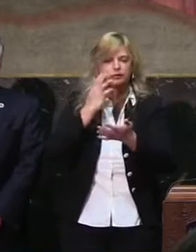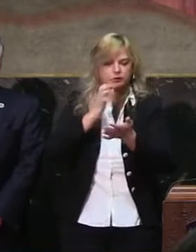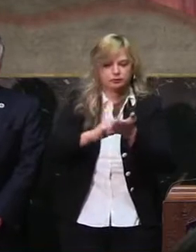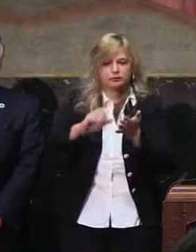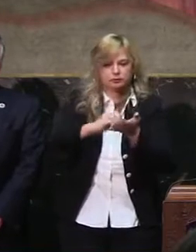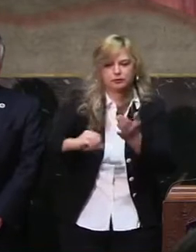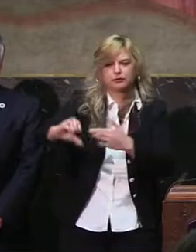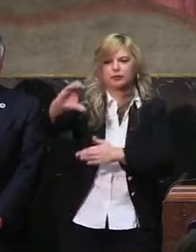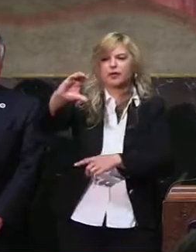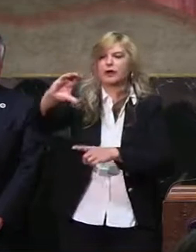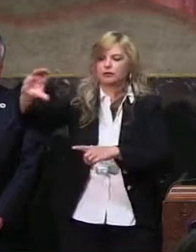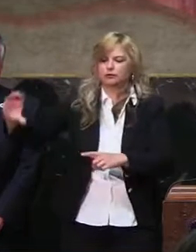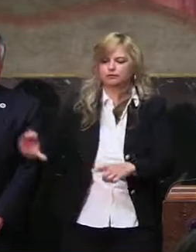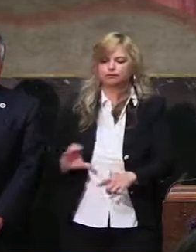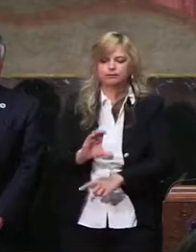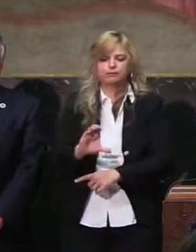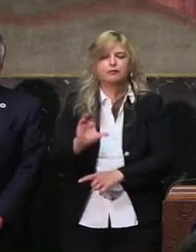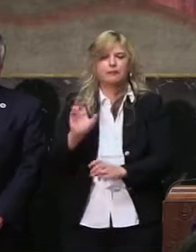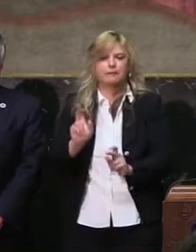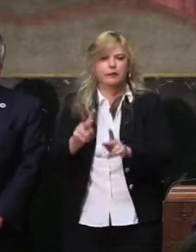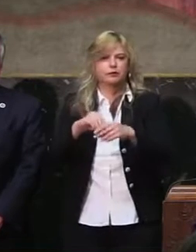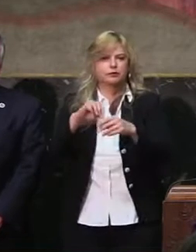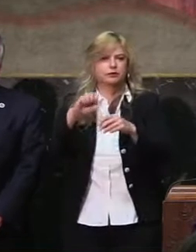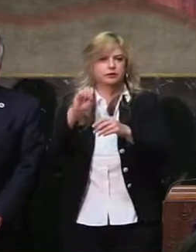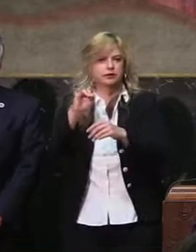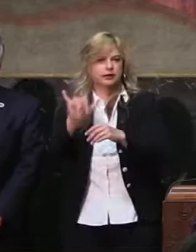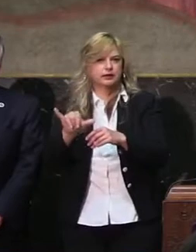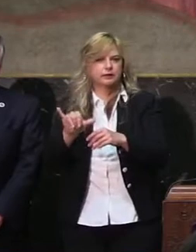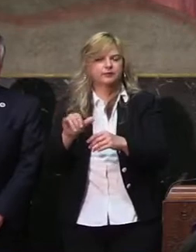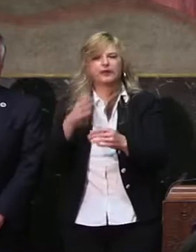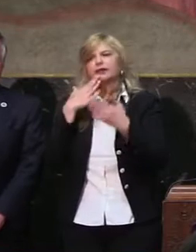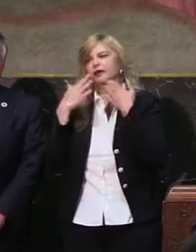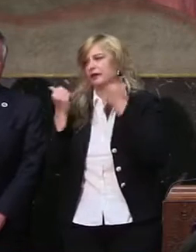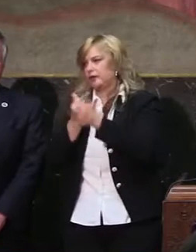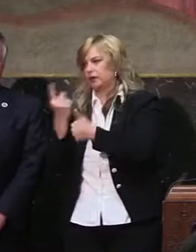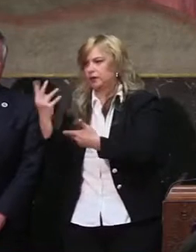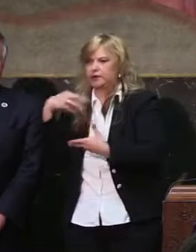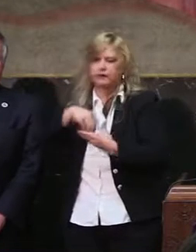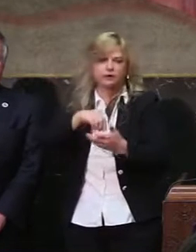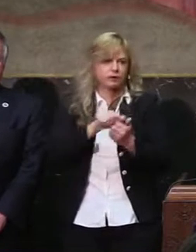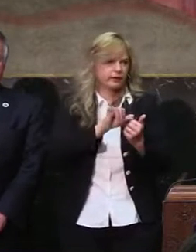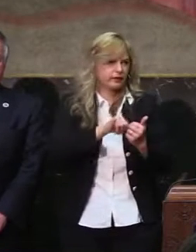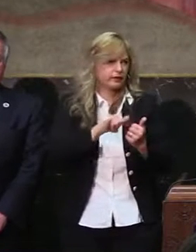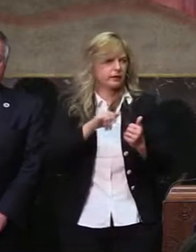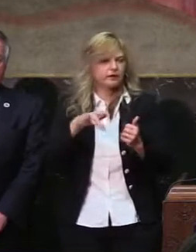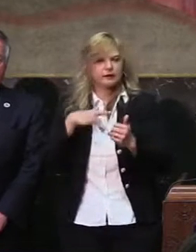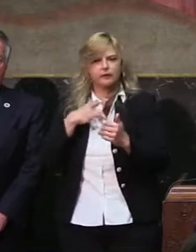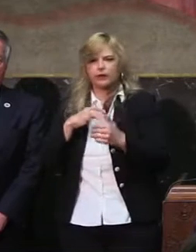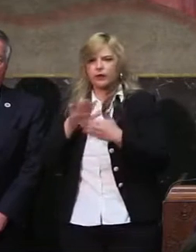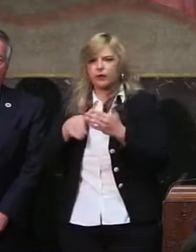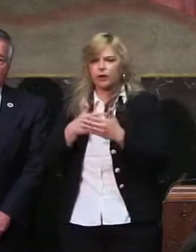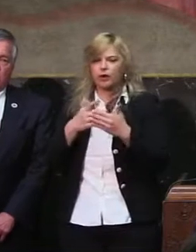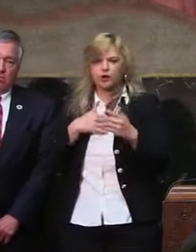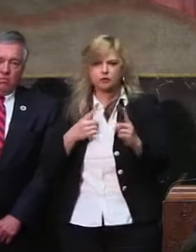has been a part of this for their leadership because without everyone pointing in the same direction we simply just don't get